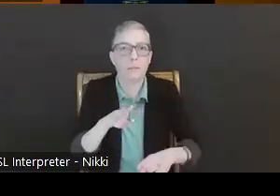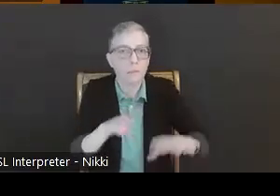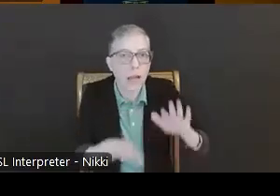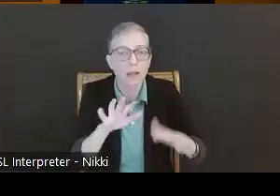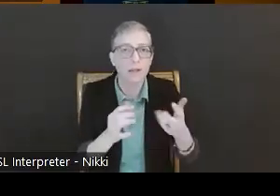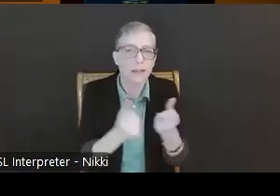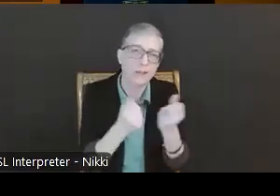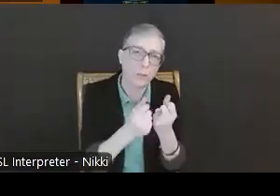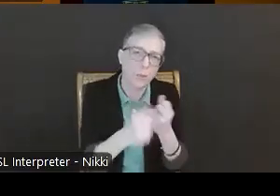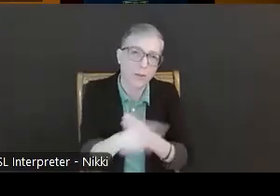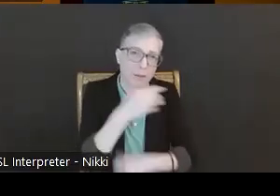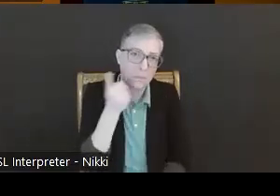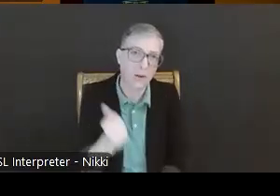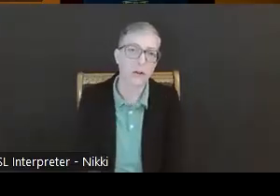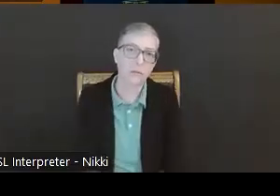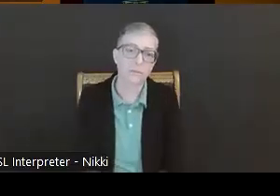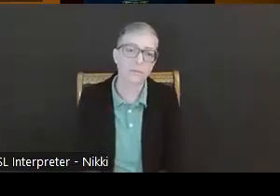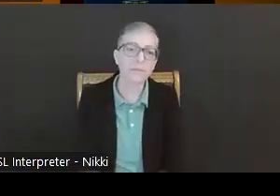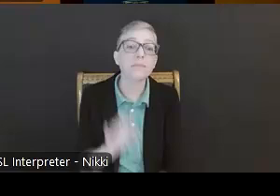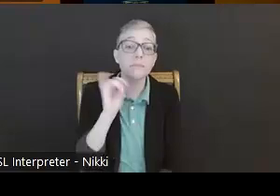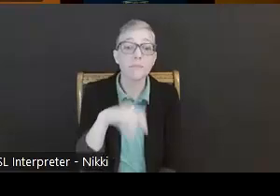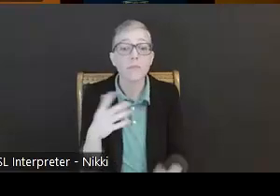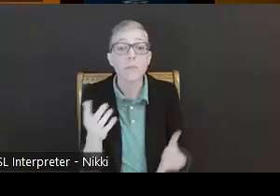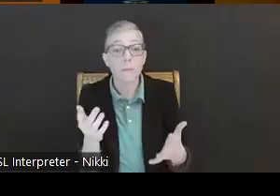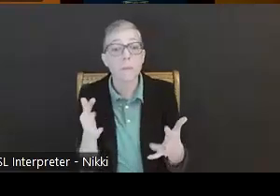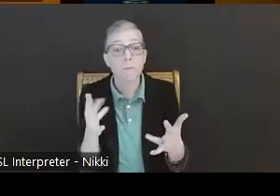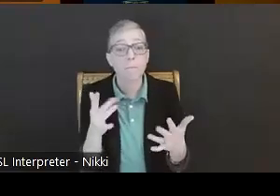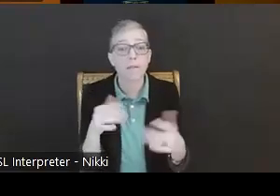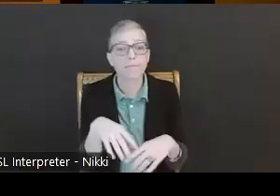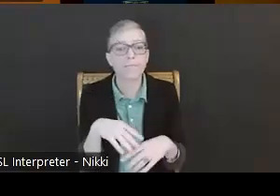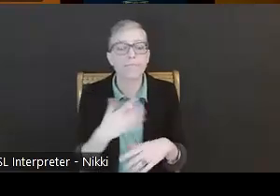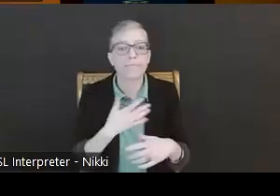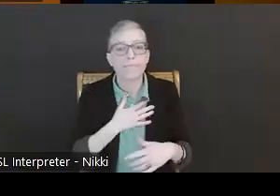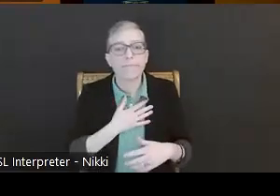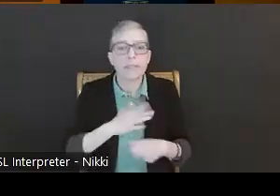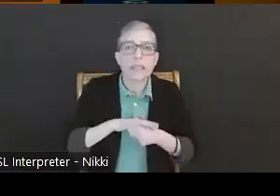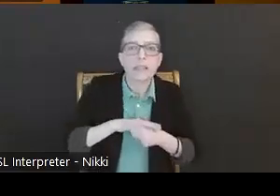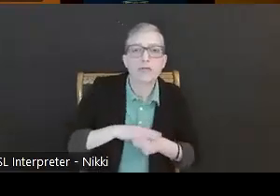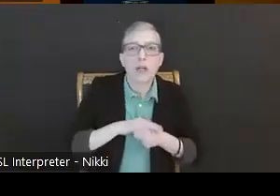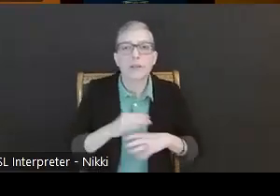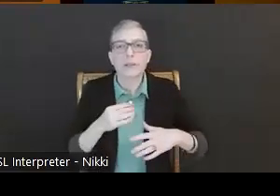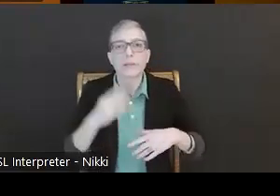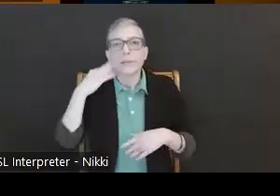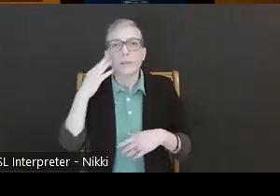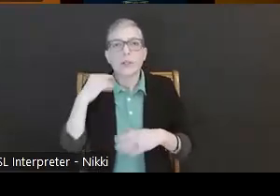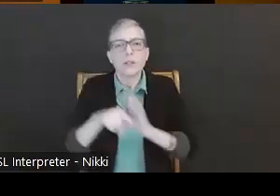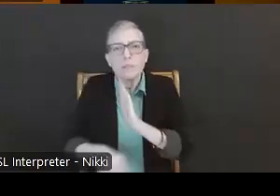mutual mutually reinforcing distress is kind of a centerfold for thinking about why the diet is